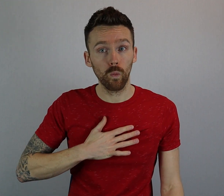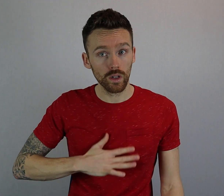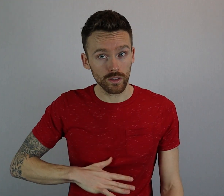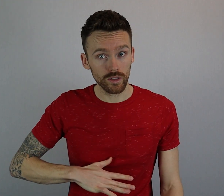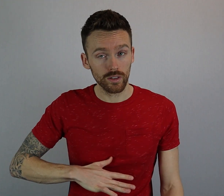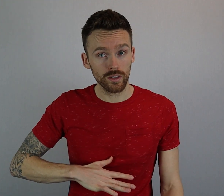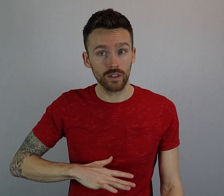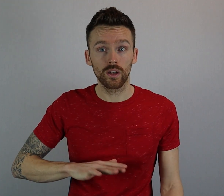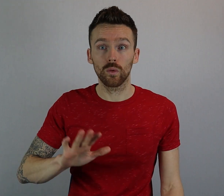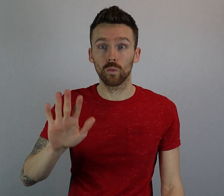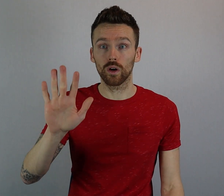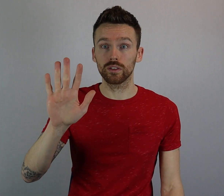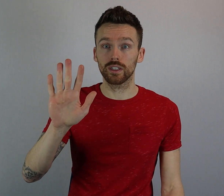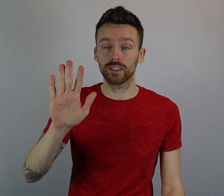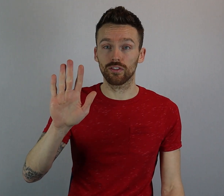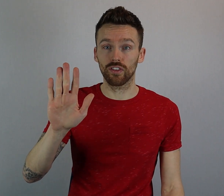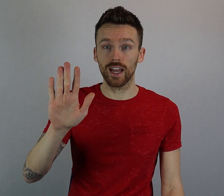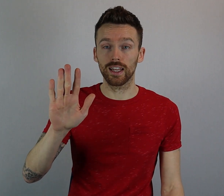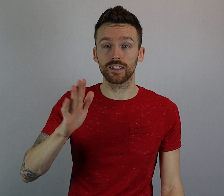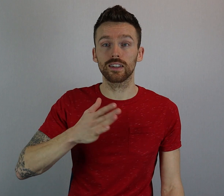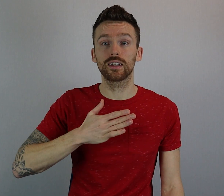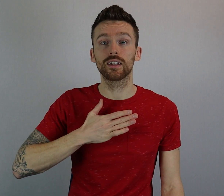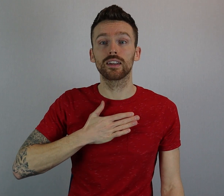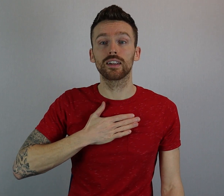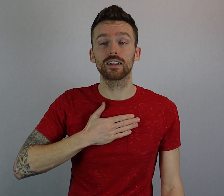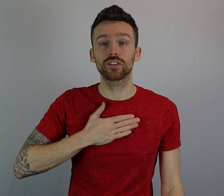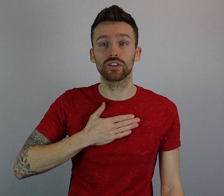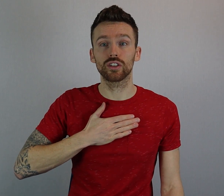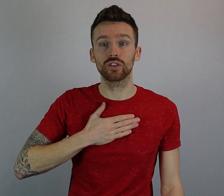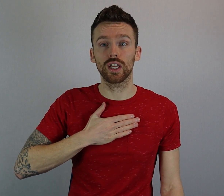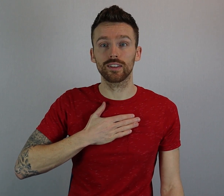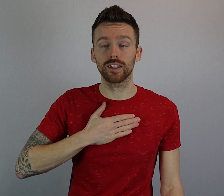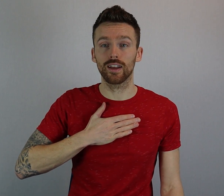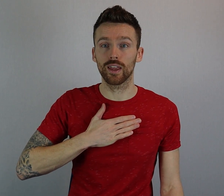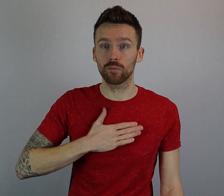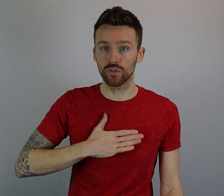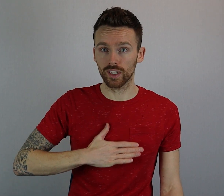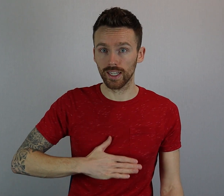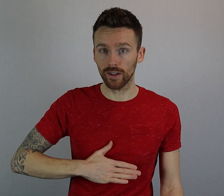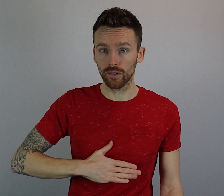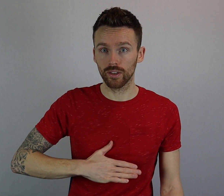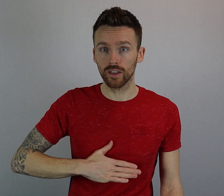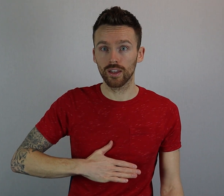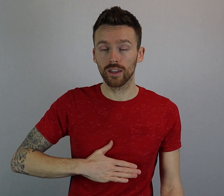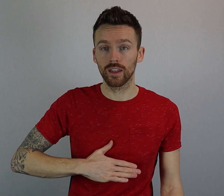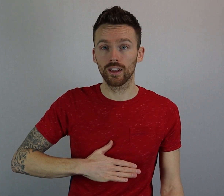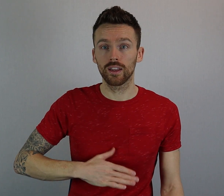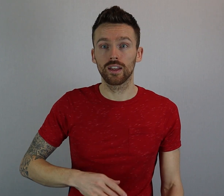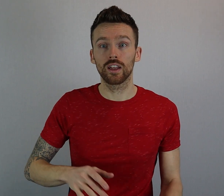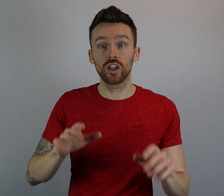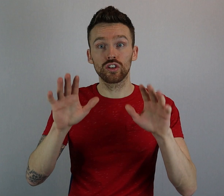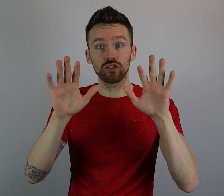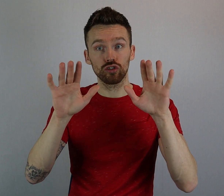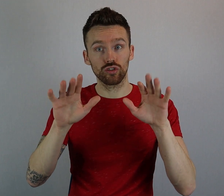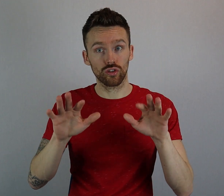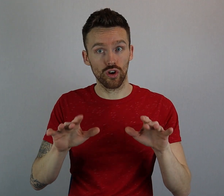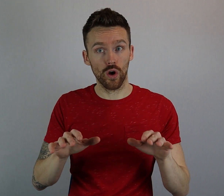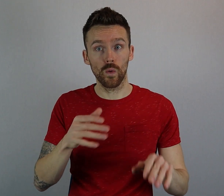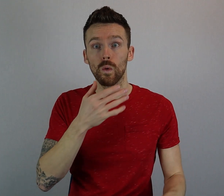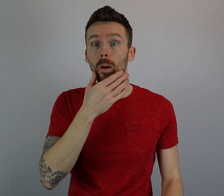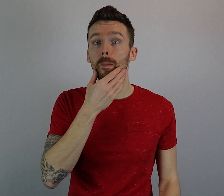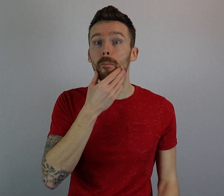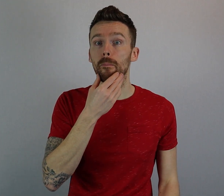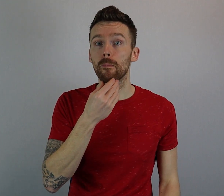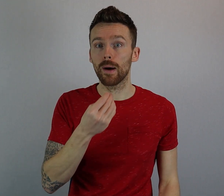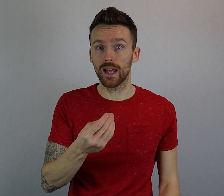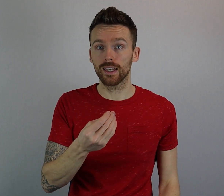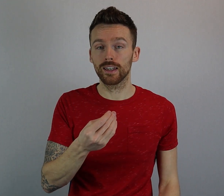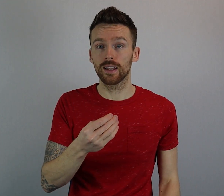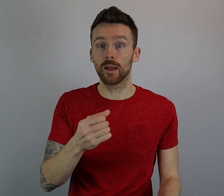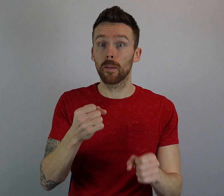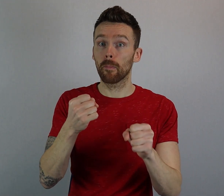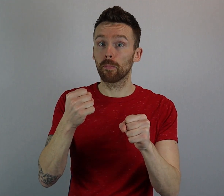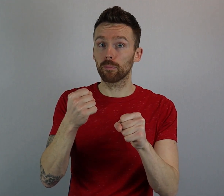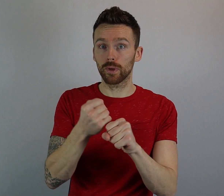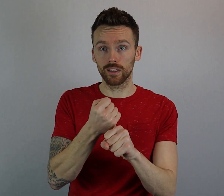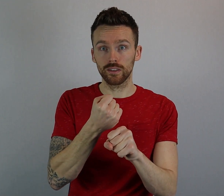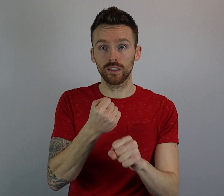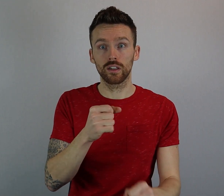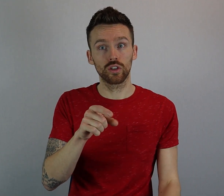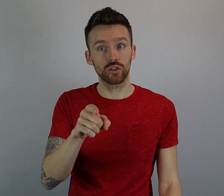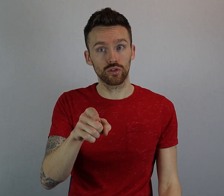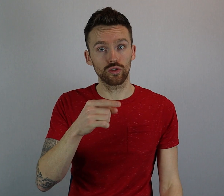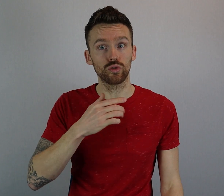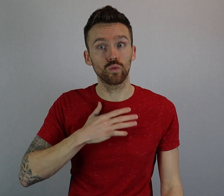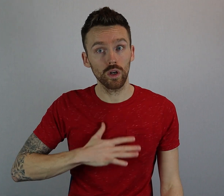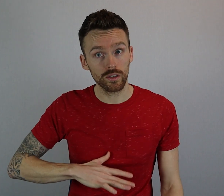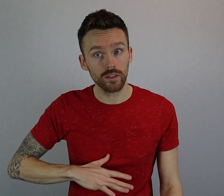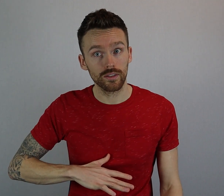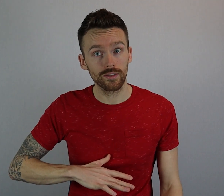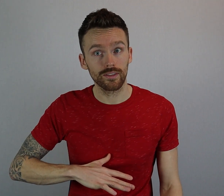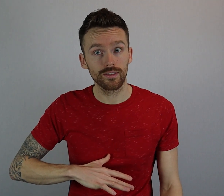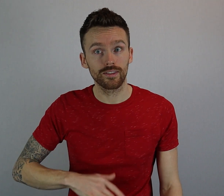want? Want is a flat hand touching your chest and then moving down. Snowman build you want?